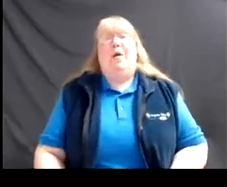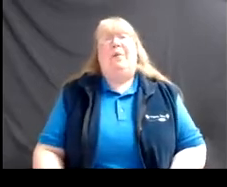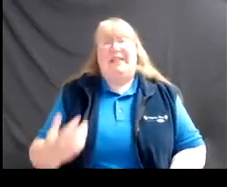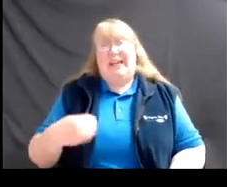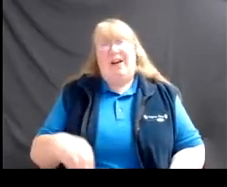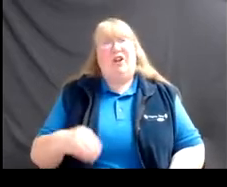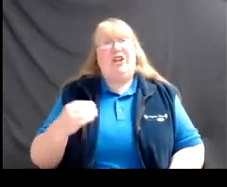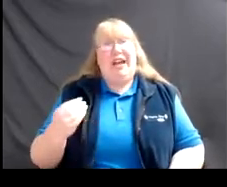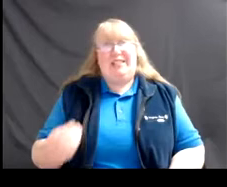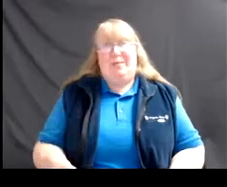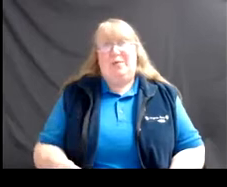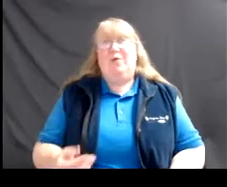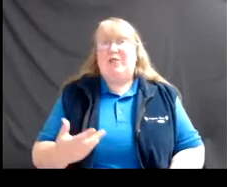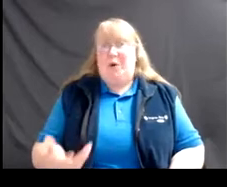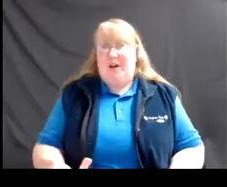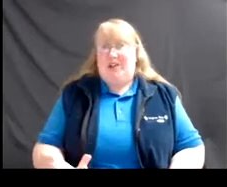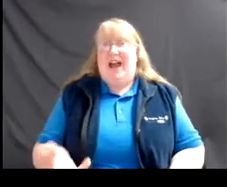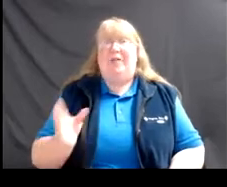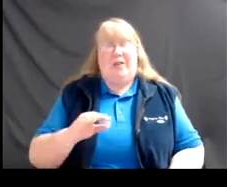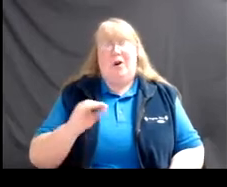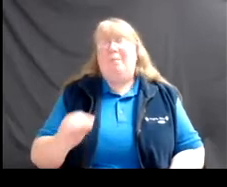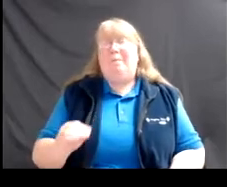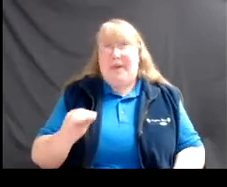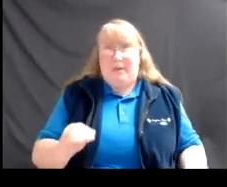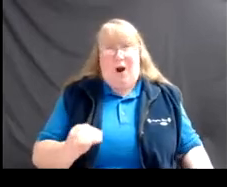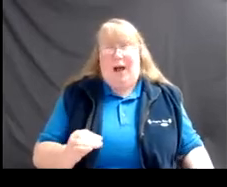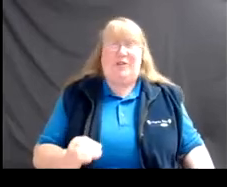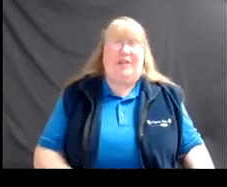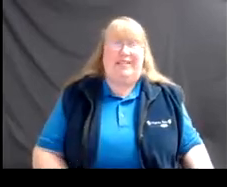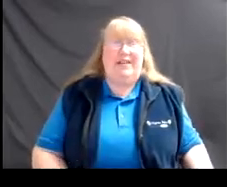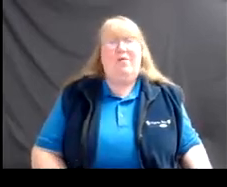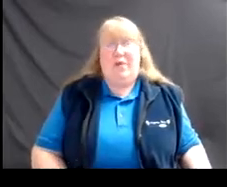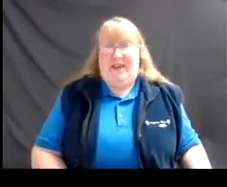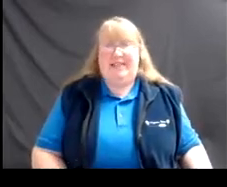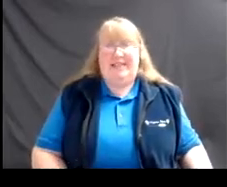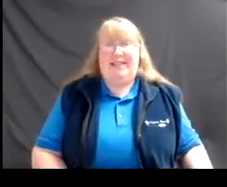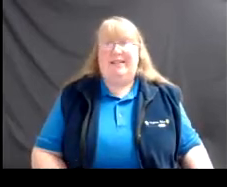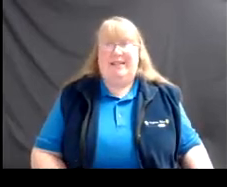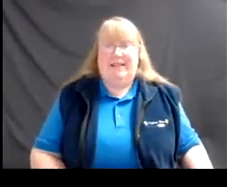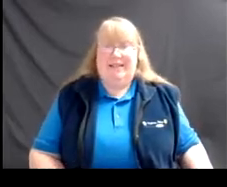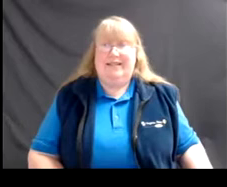But the technology has improved so much now that there are many more options for this.